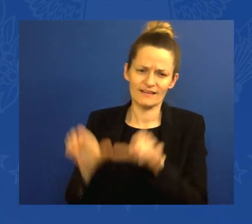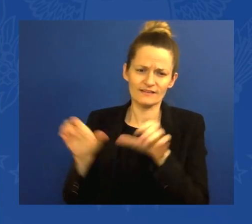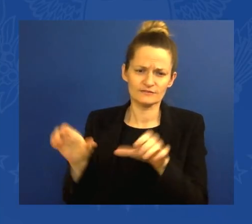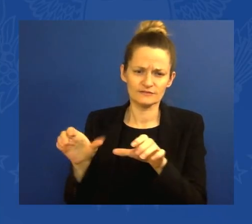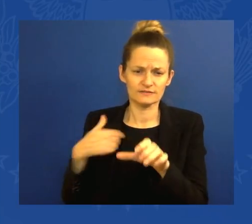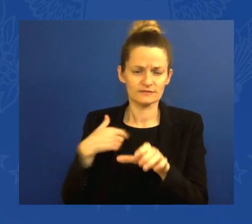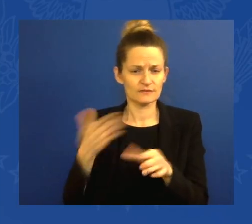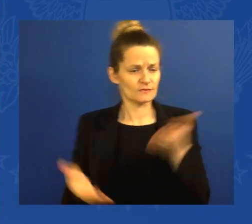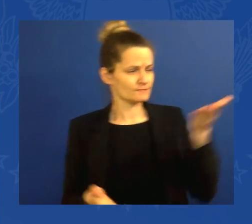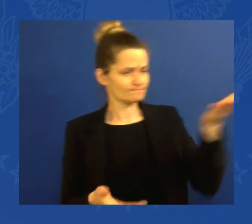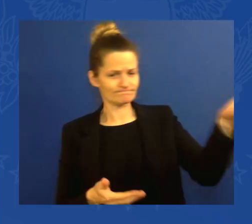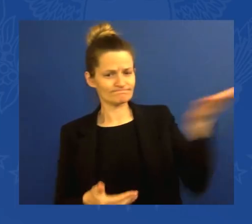Gretchen Carlson.